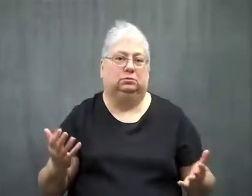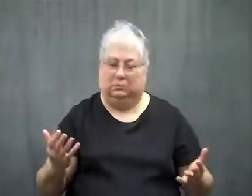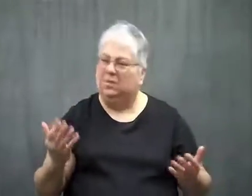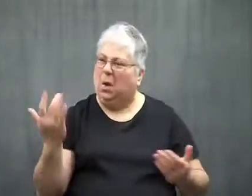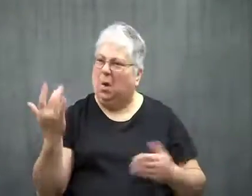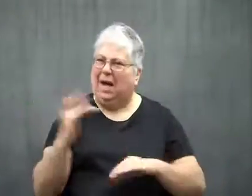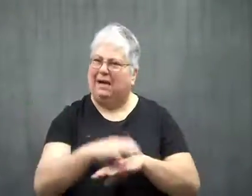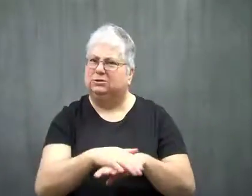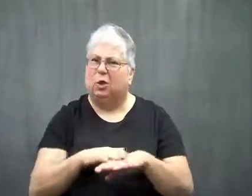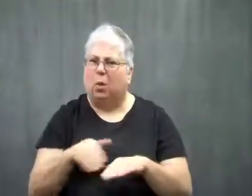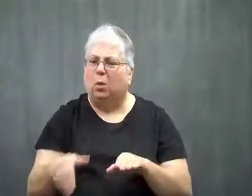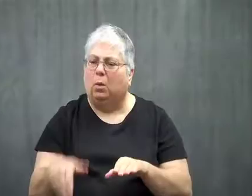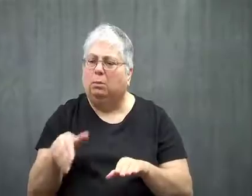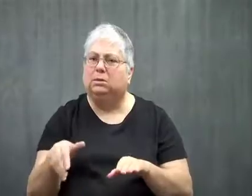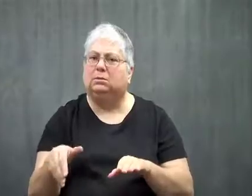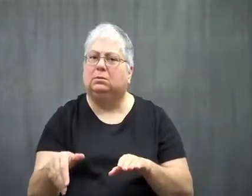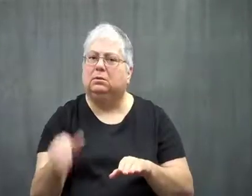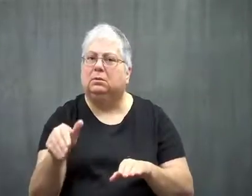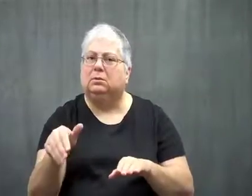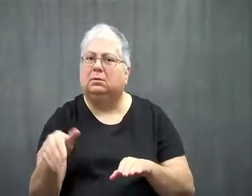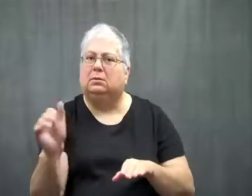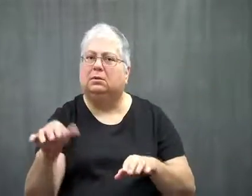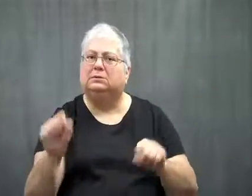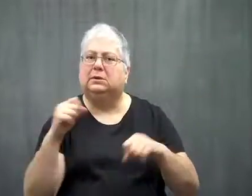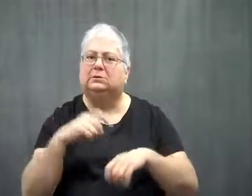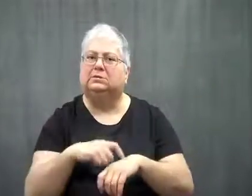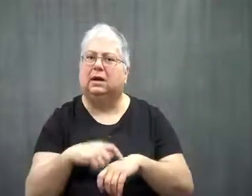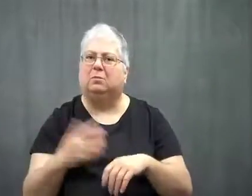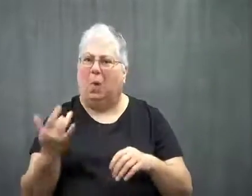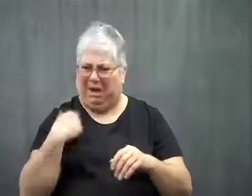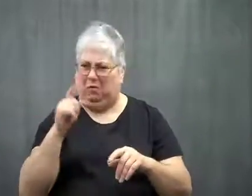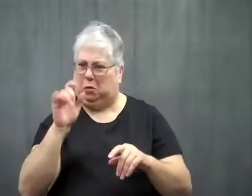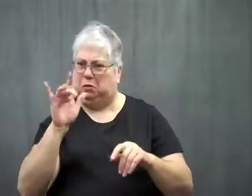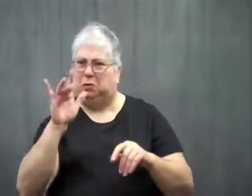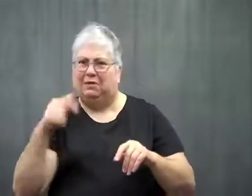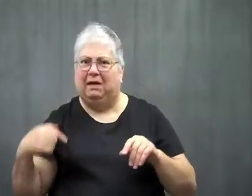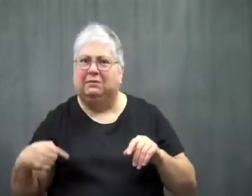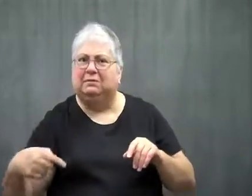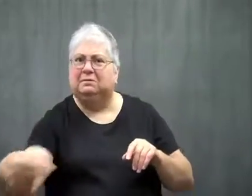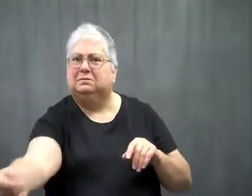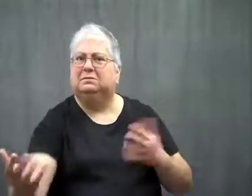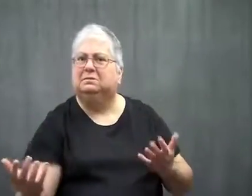There are 125 gates, but they are taking their time opening them.